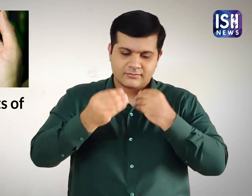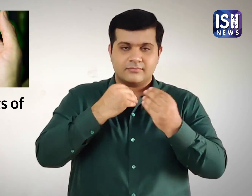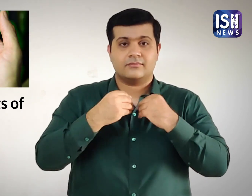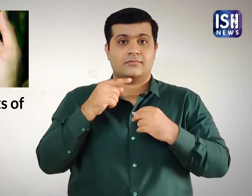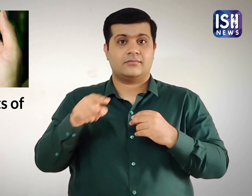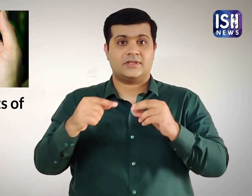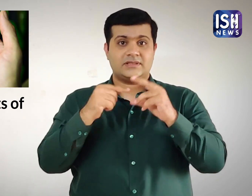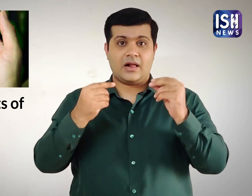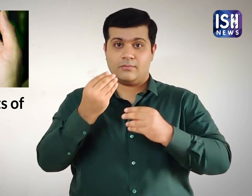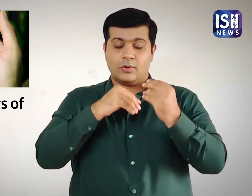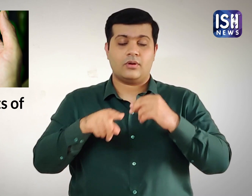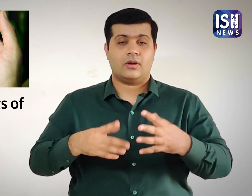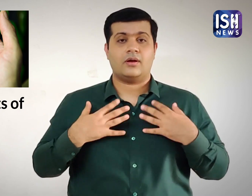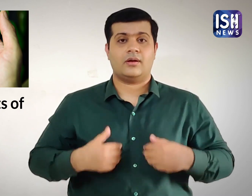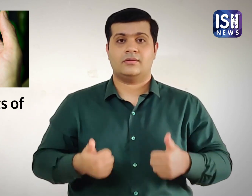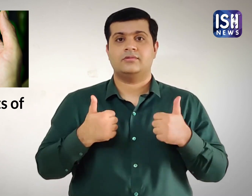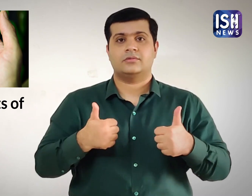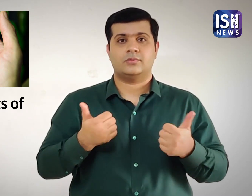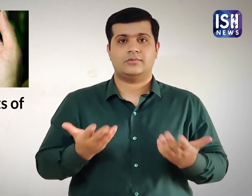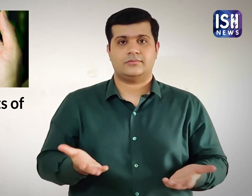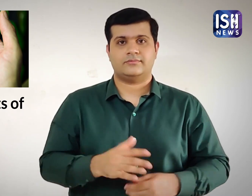Eating jalepenos is very good for health.